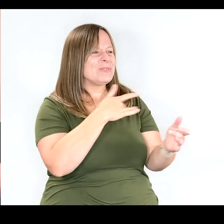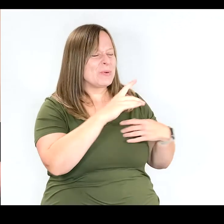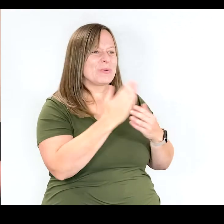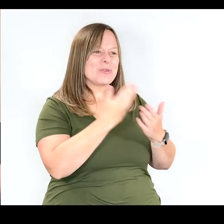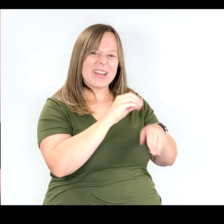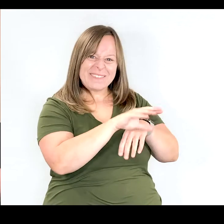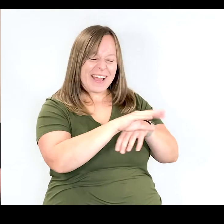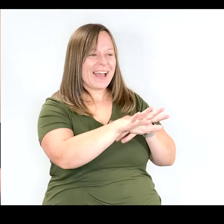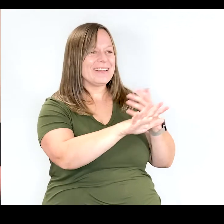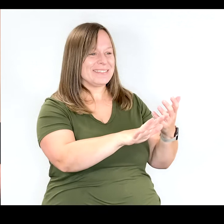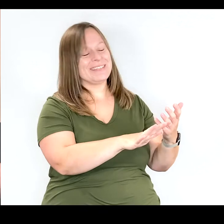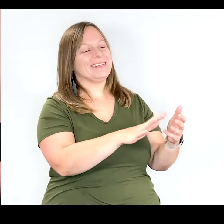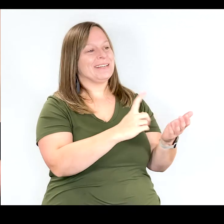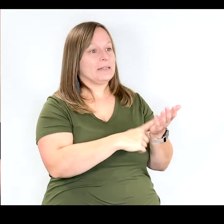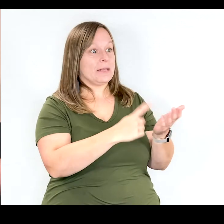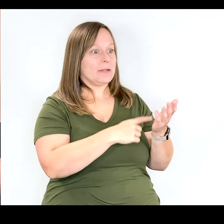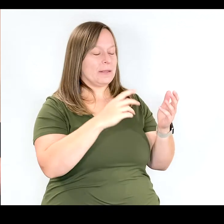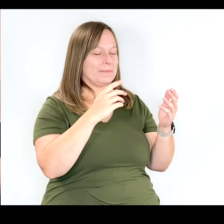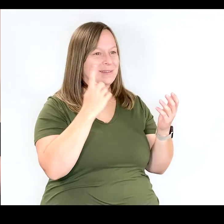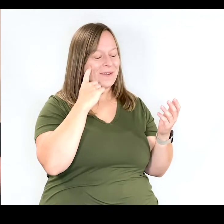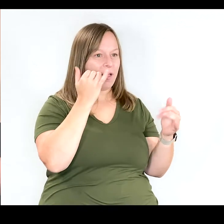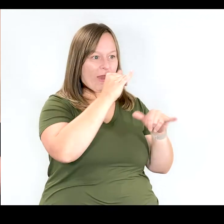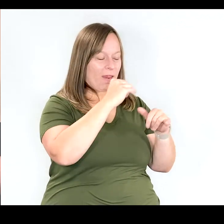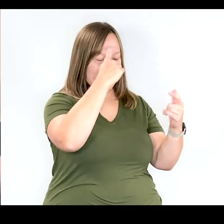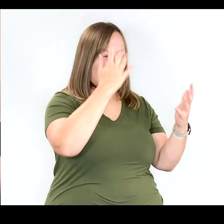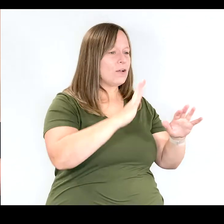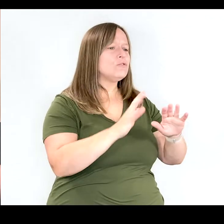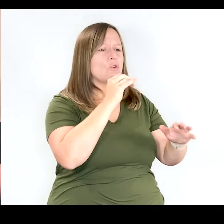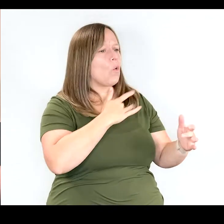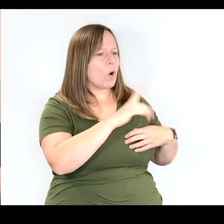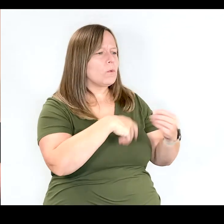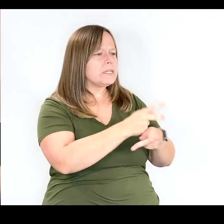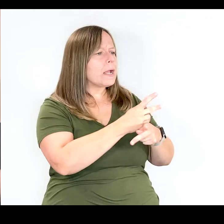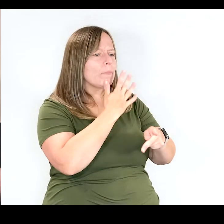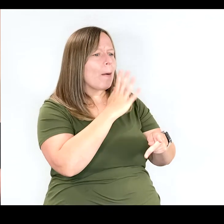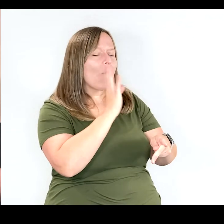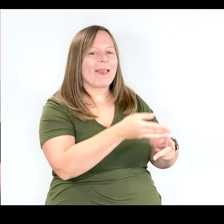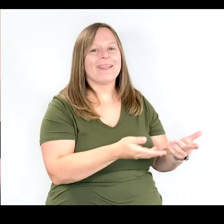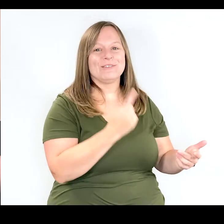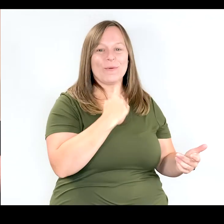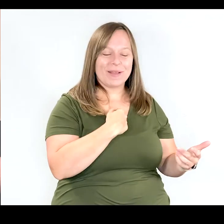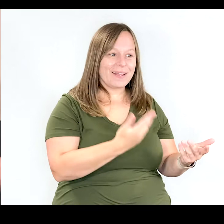She's given me some good advice. Sometimes I'm a knucklehead. She said, Vladmir, don't worry. We're going to take of your mom.